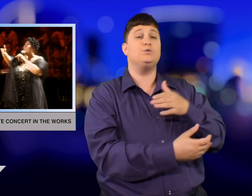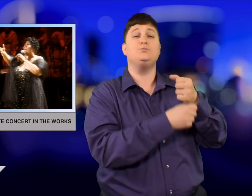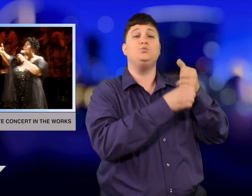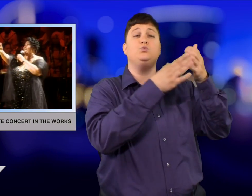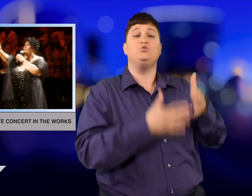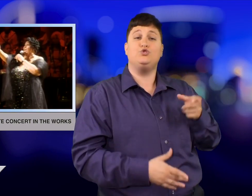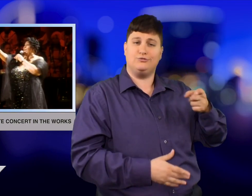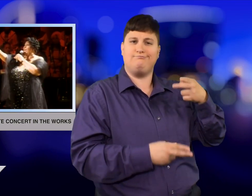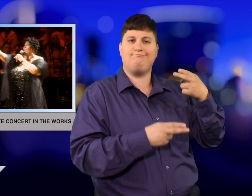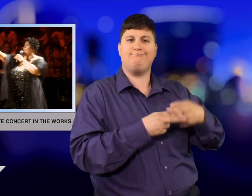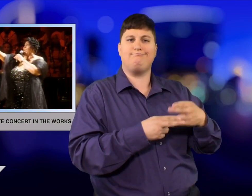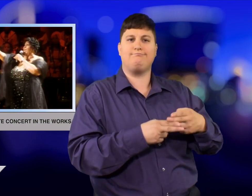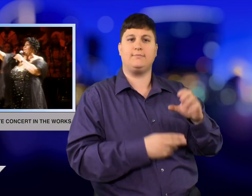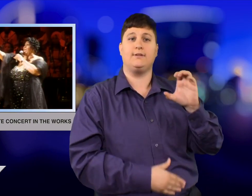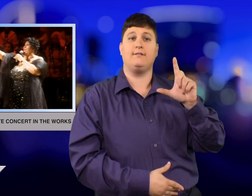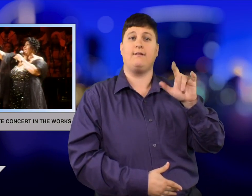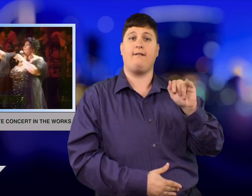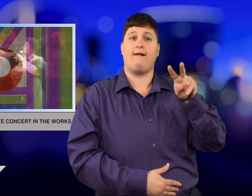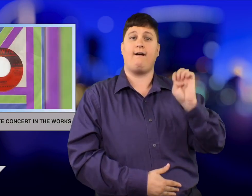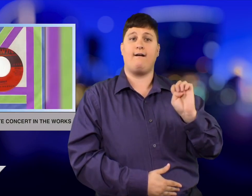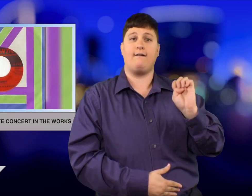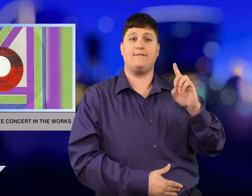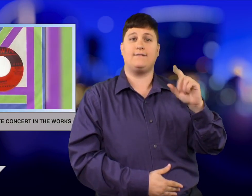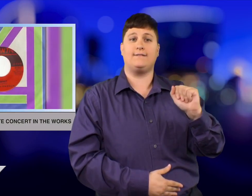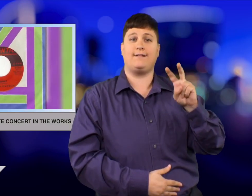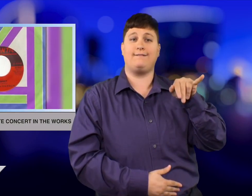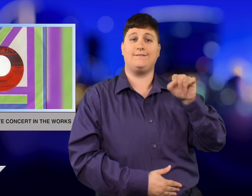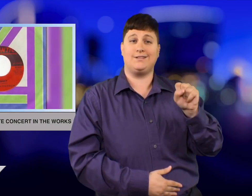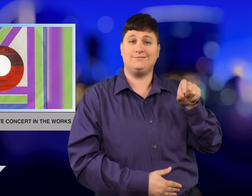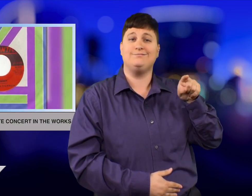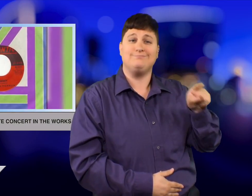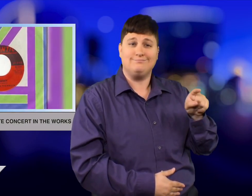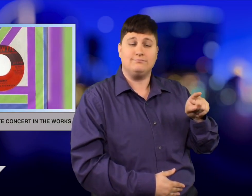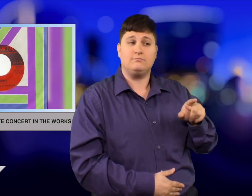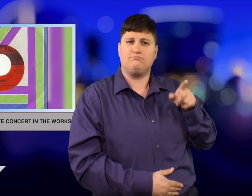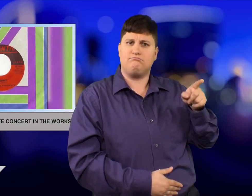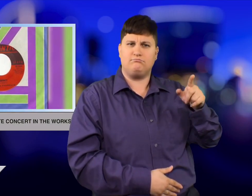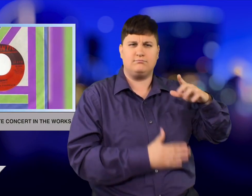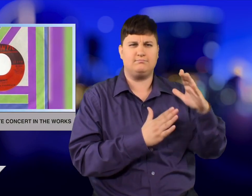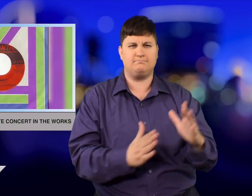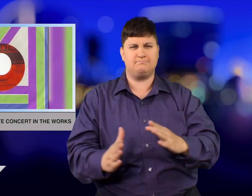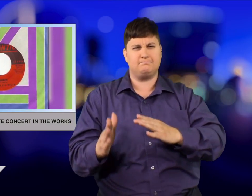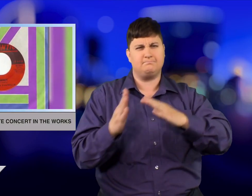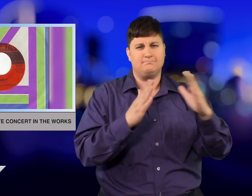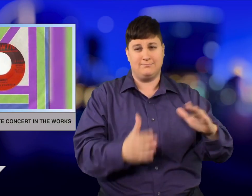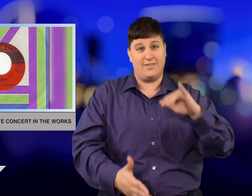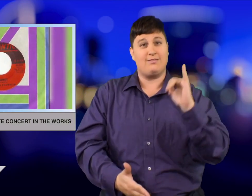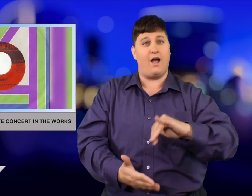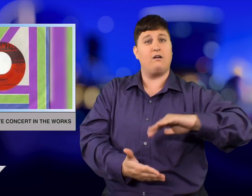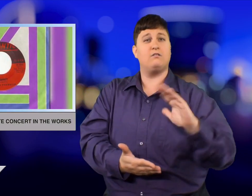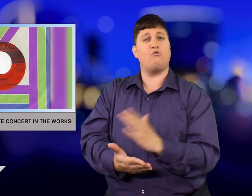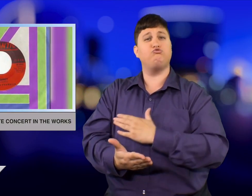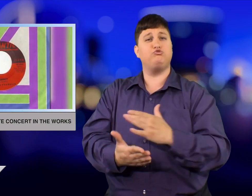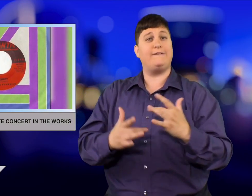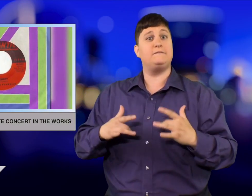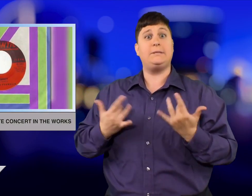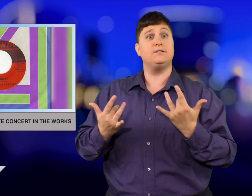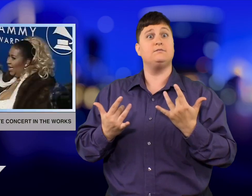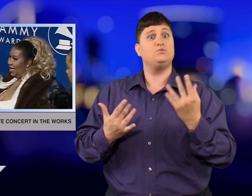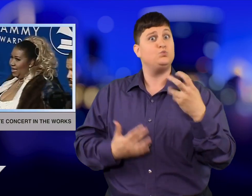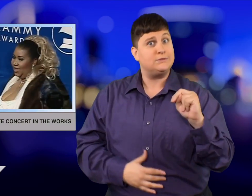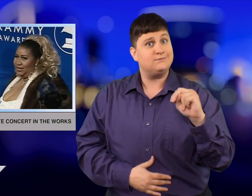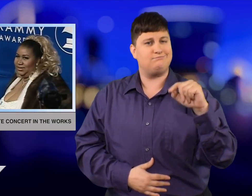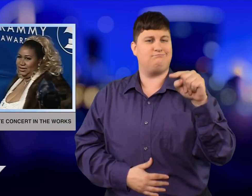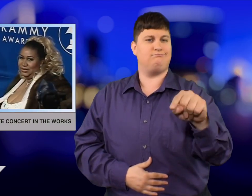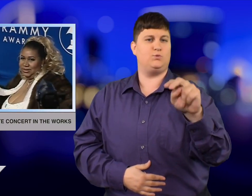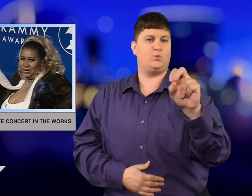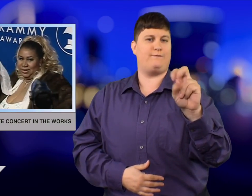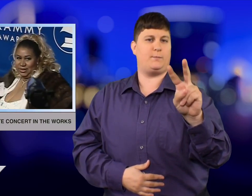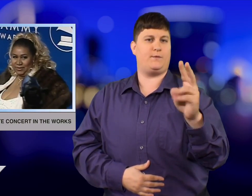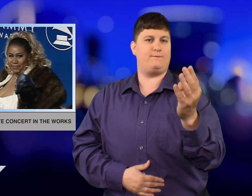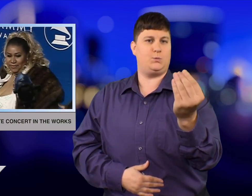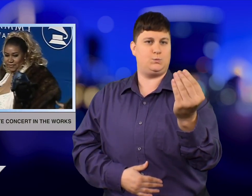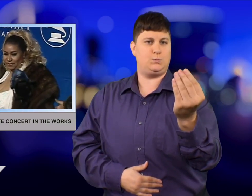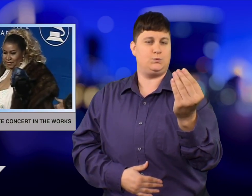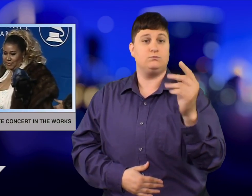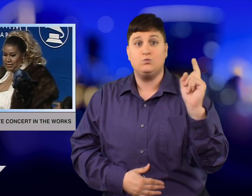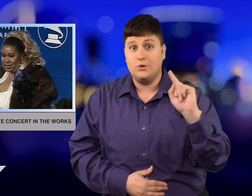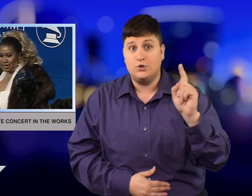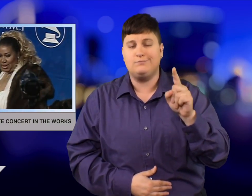Music producer Clive Davis was planning the event and it's scheduled to take place November 14th